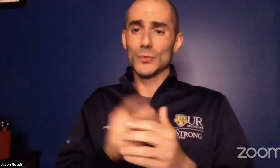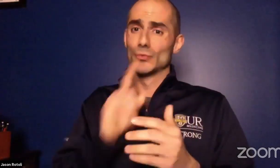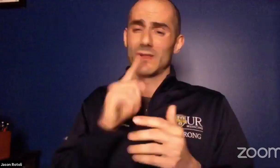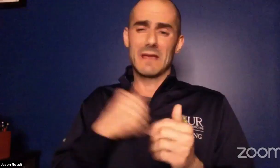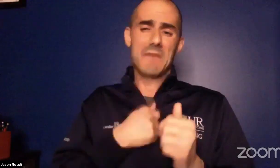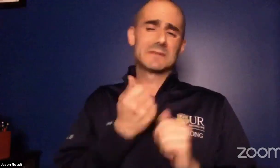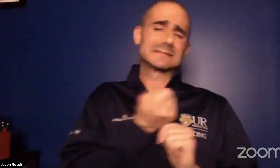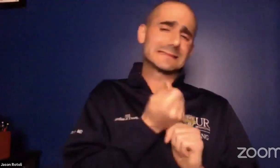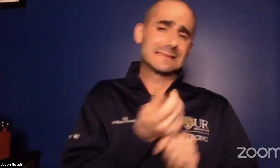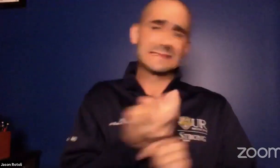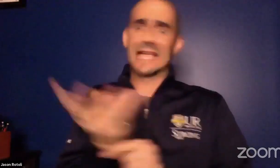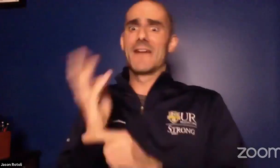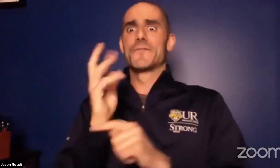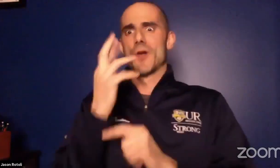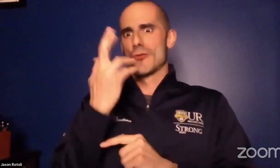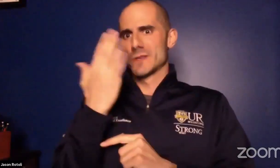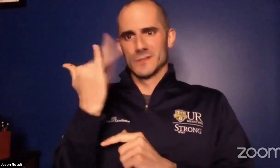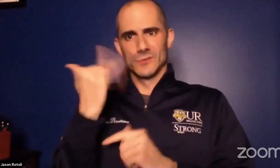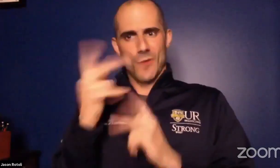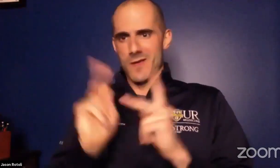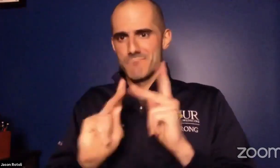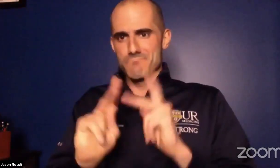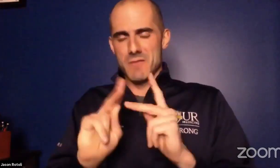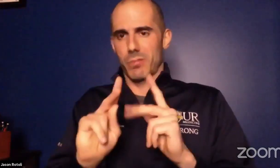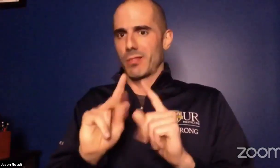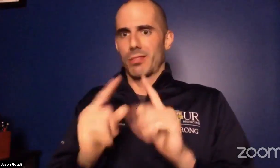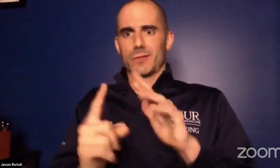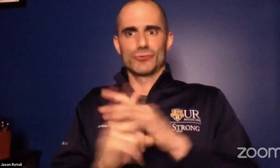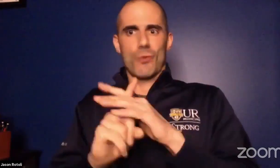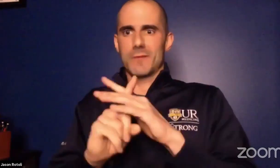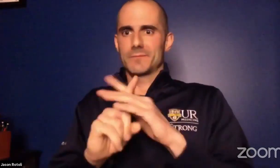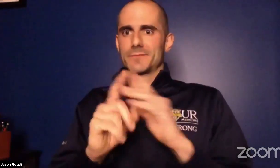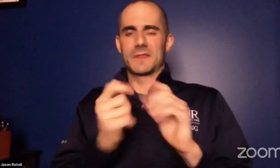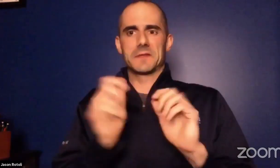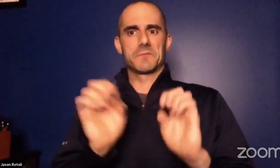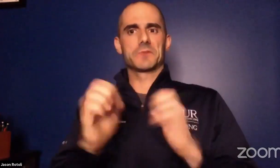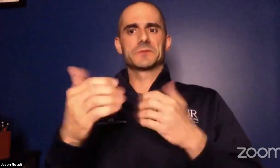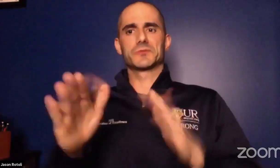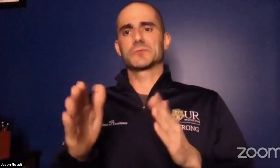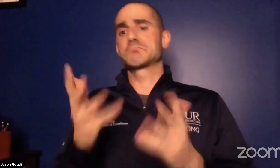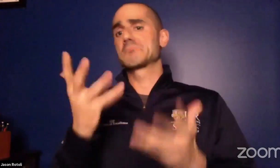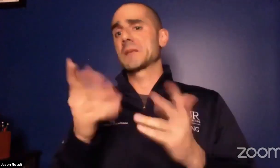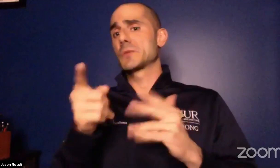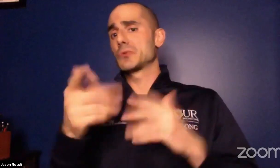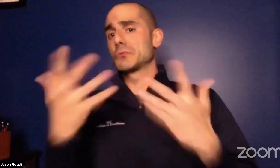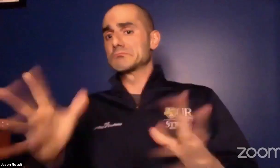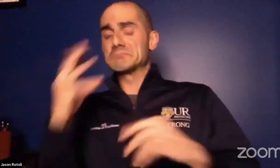Or abdominal pain. Sometimes it's because of dizziness, they've passed out.